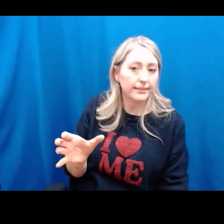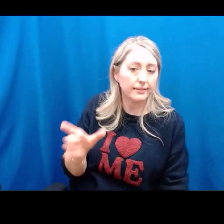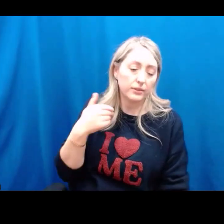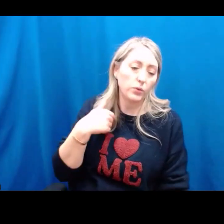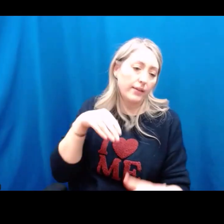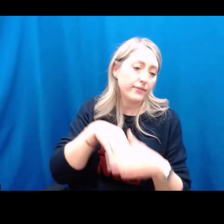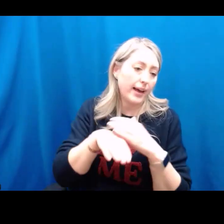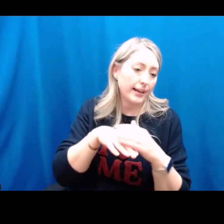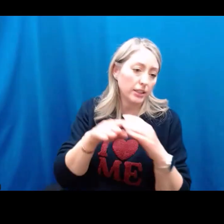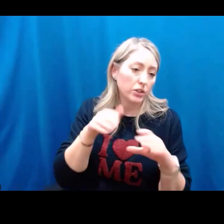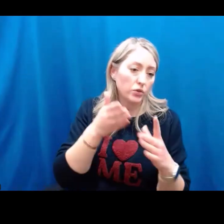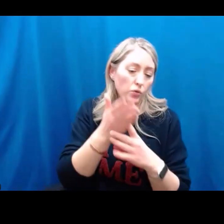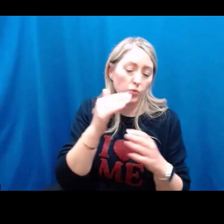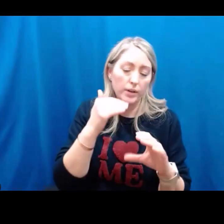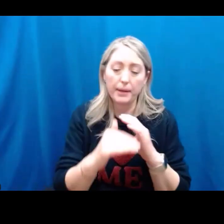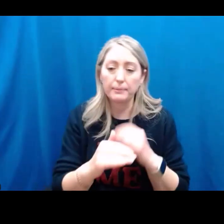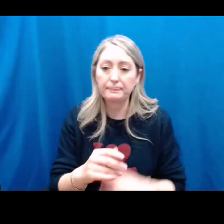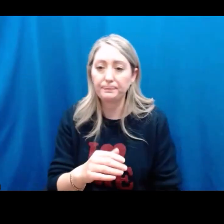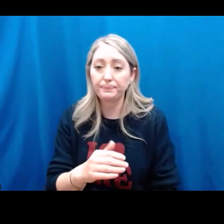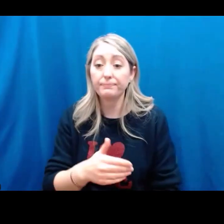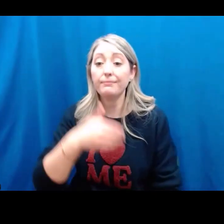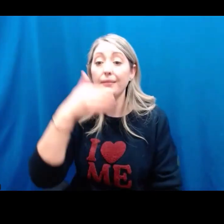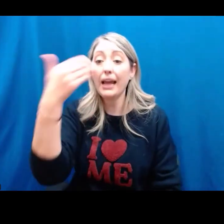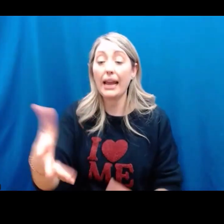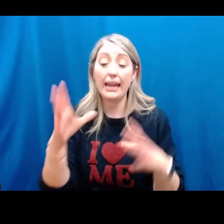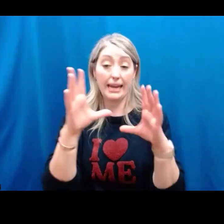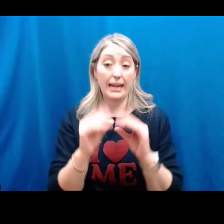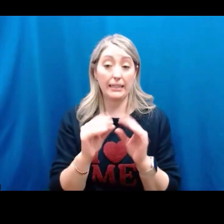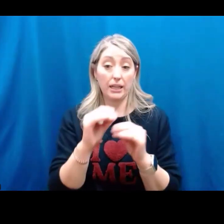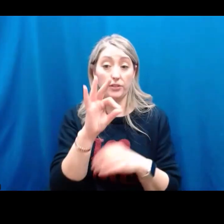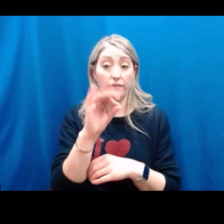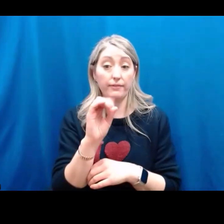excited, and I think, just based off of our discussion, that this